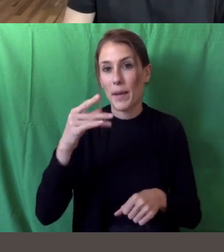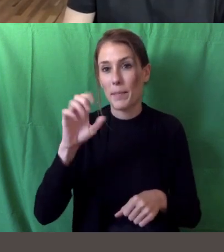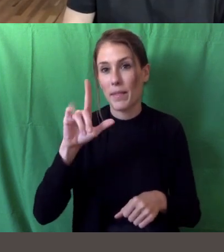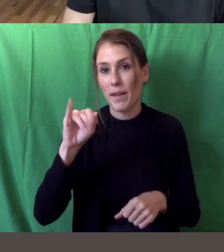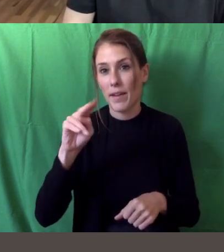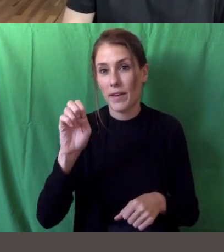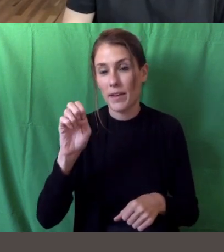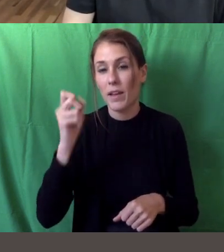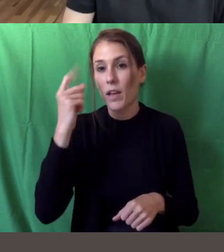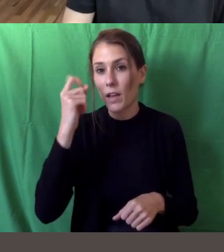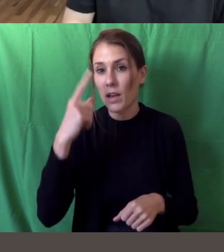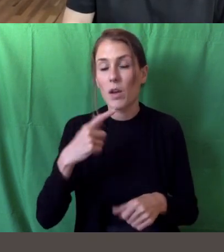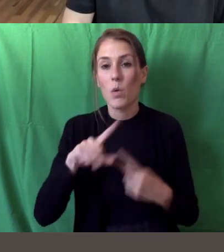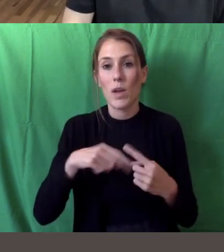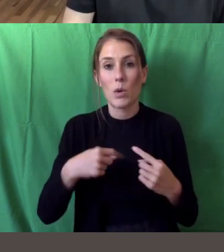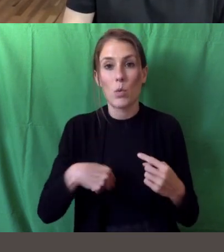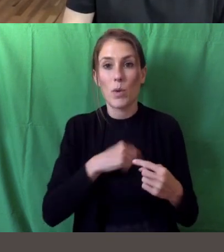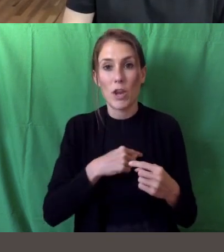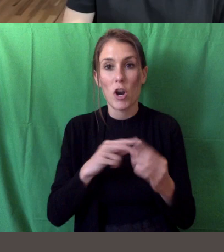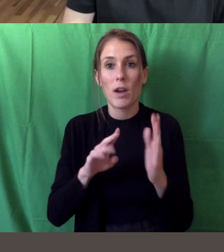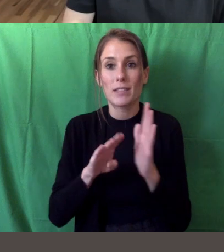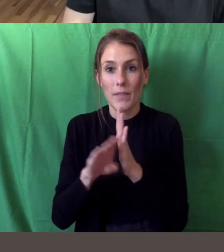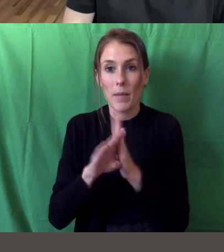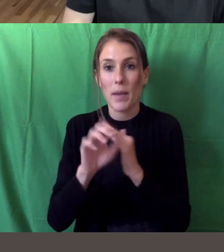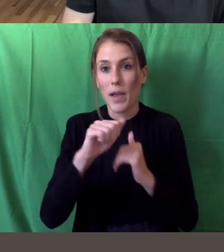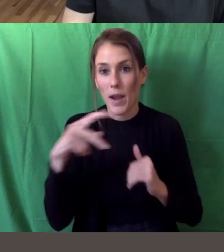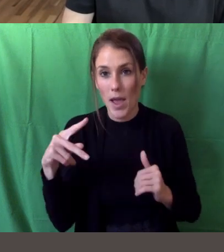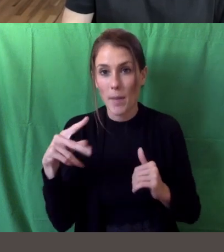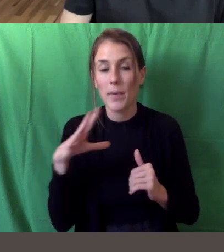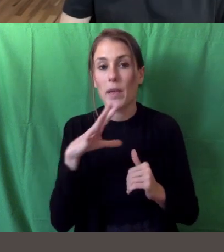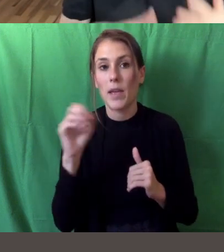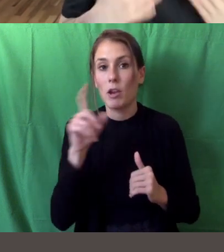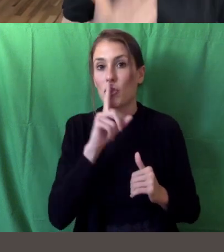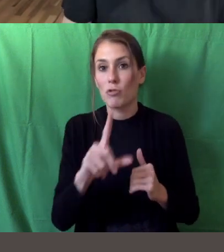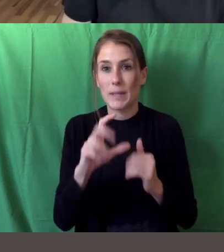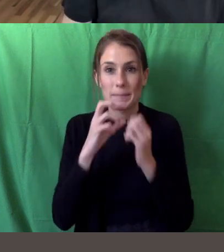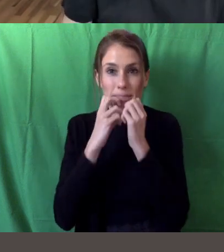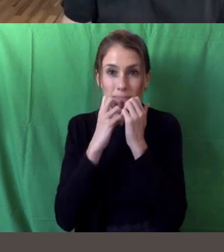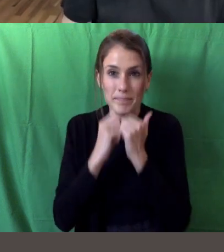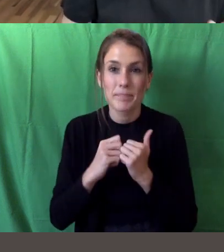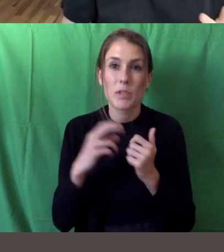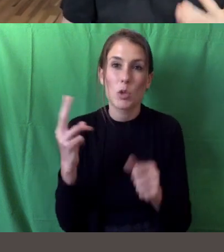Again, when we're actually building an application and meaningfully using it, we're not